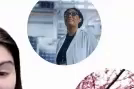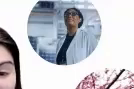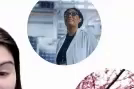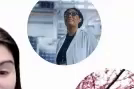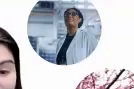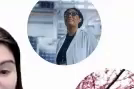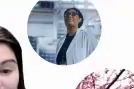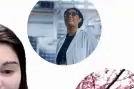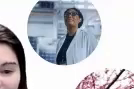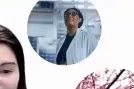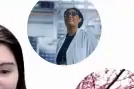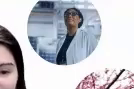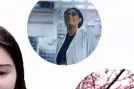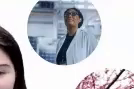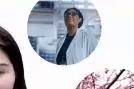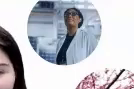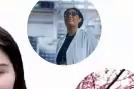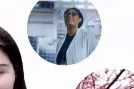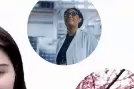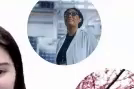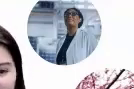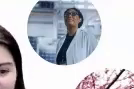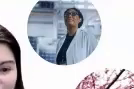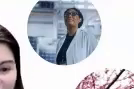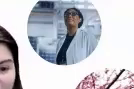encourage you to please join us at this final session if you